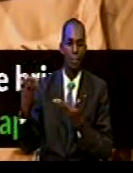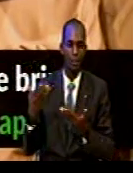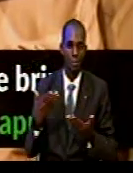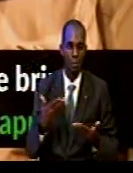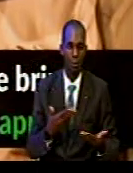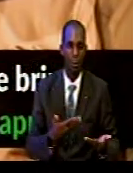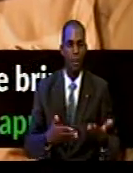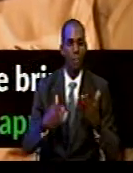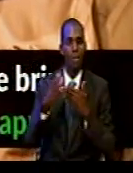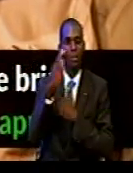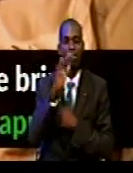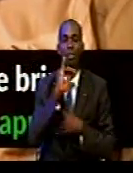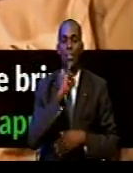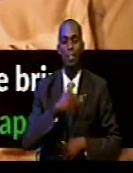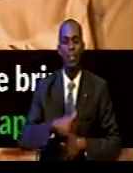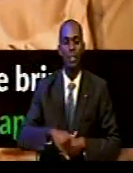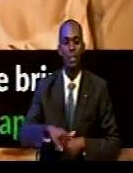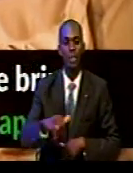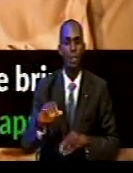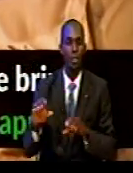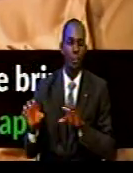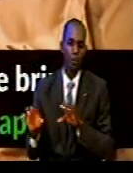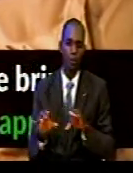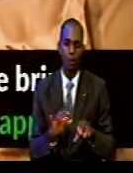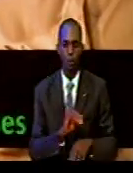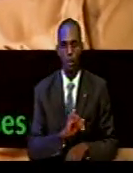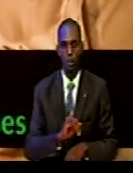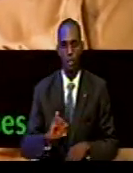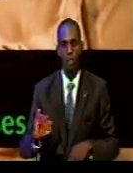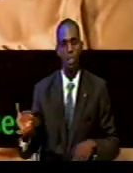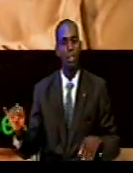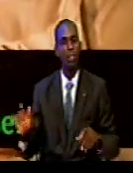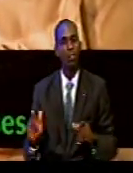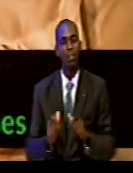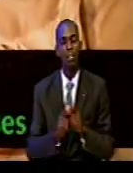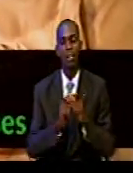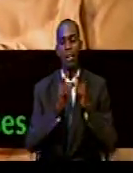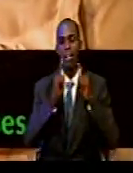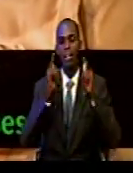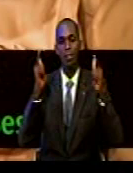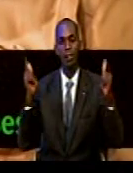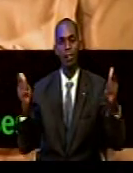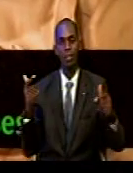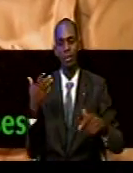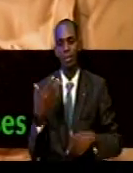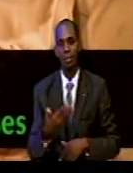the challenges life brings god is still